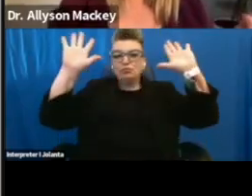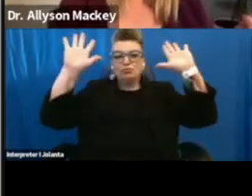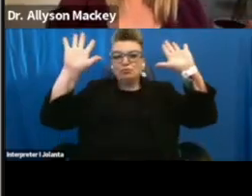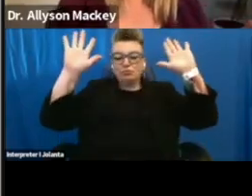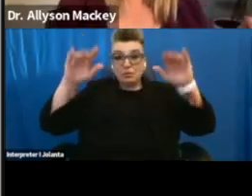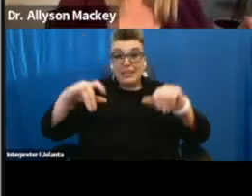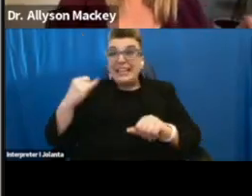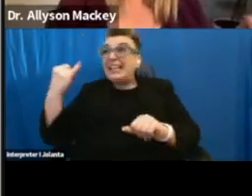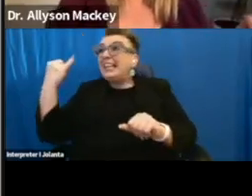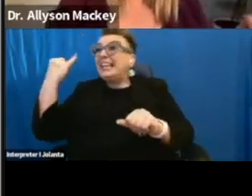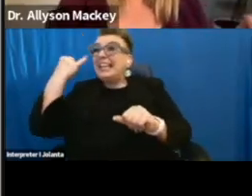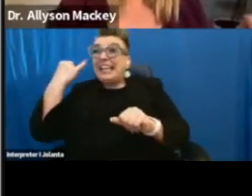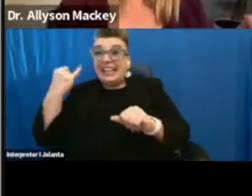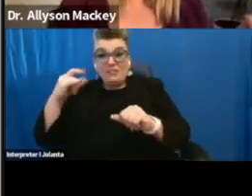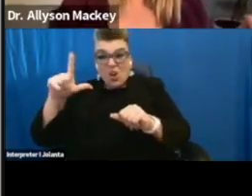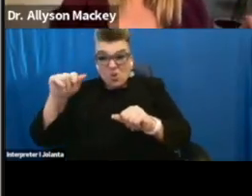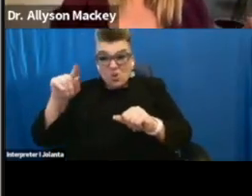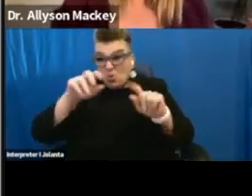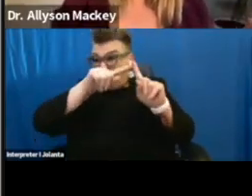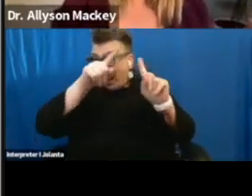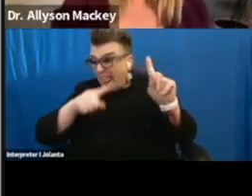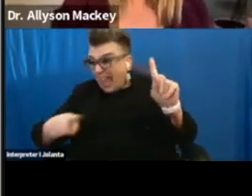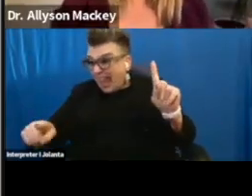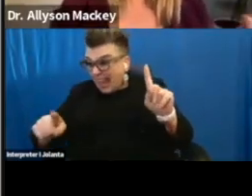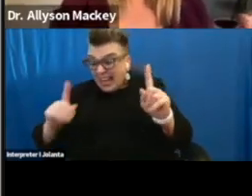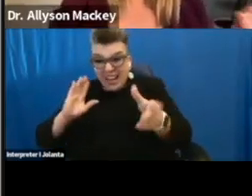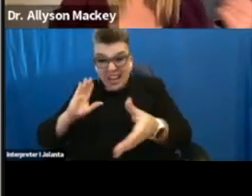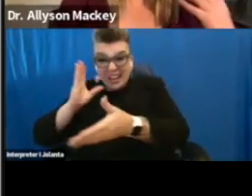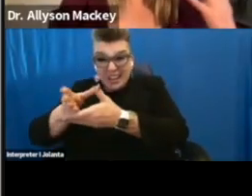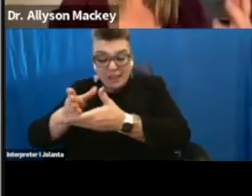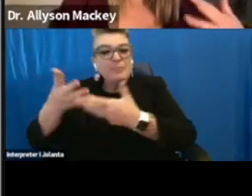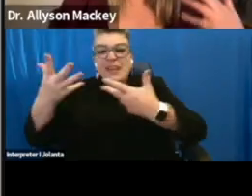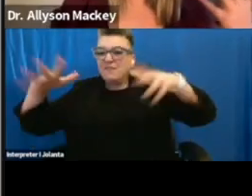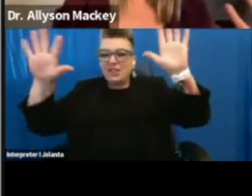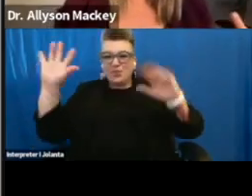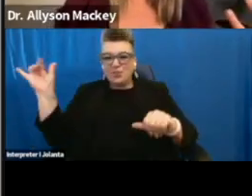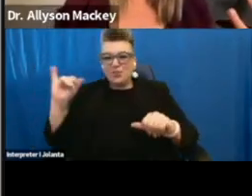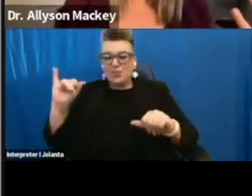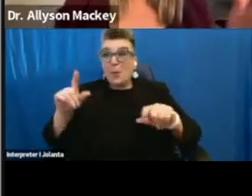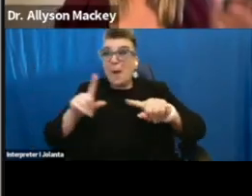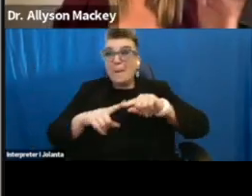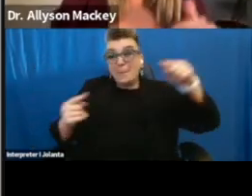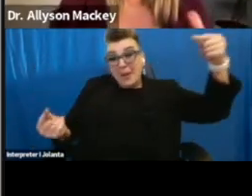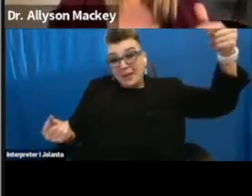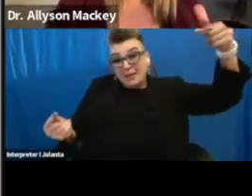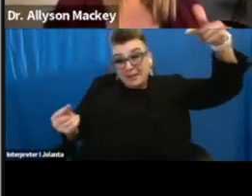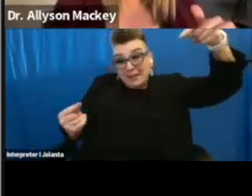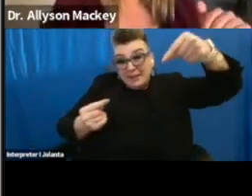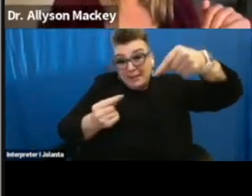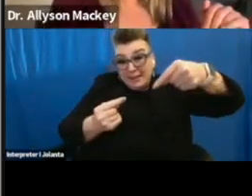to change the system but if you intervene here the changes that you make might get glued into